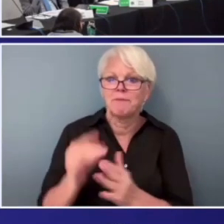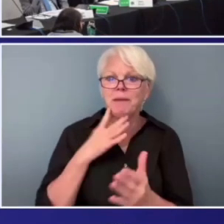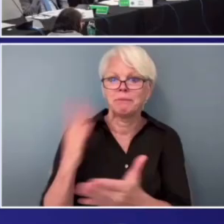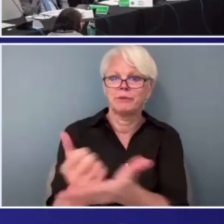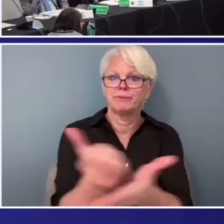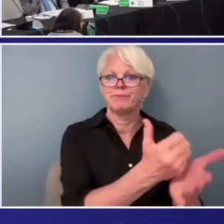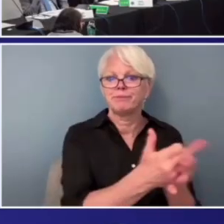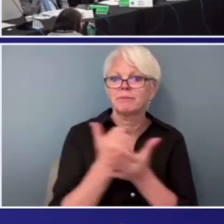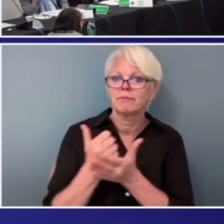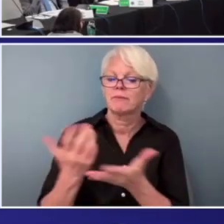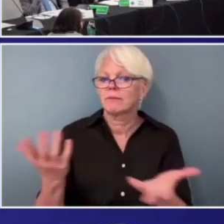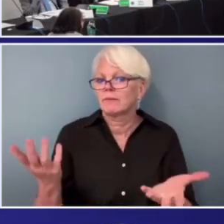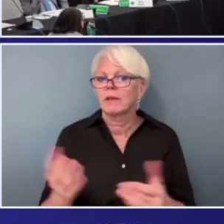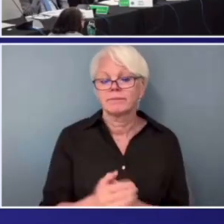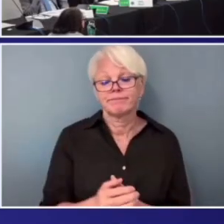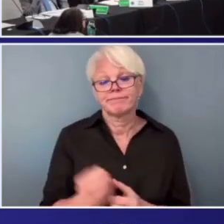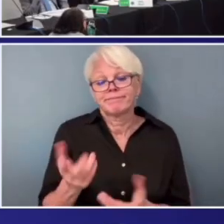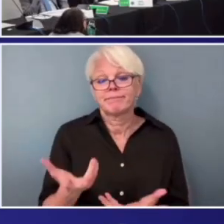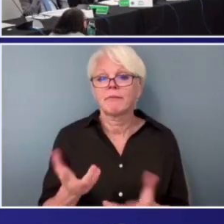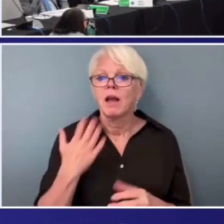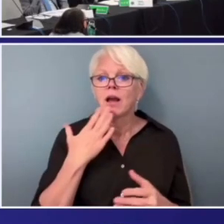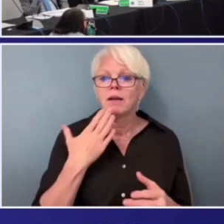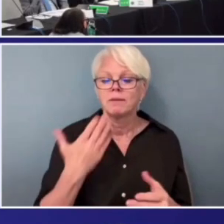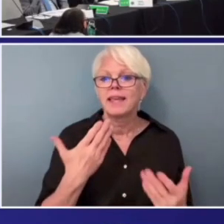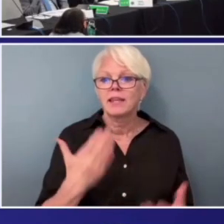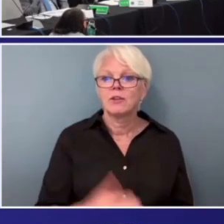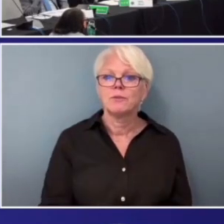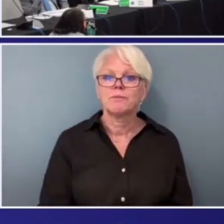But yeah. Thank you. Jacob, and then Timothy.